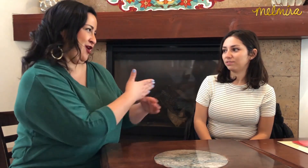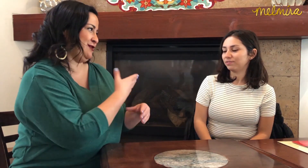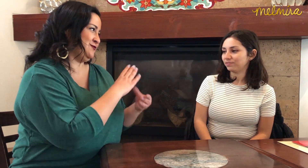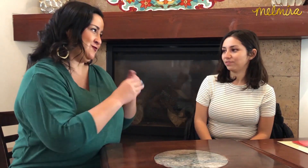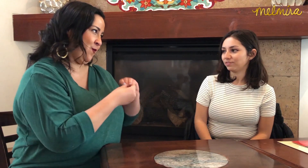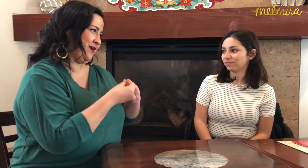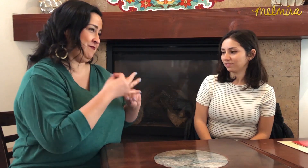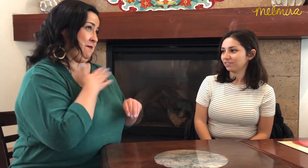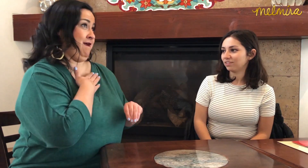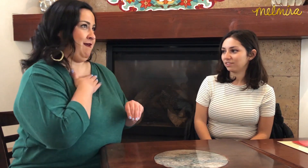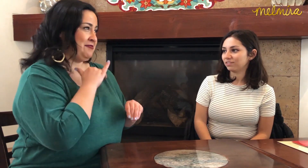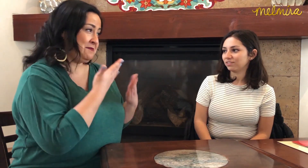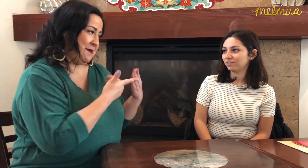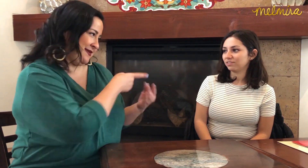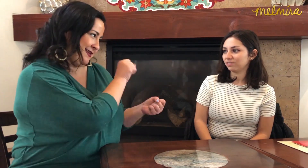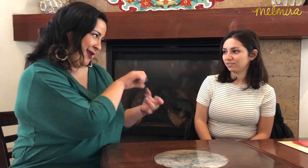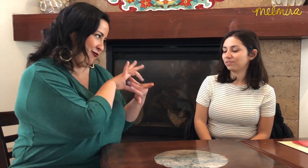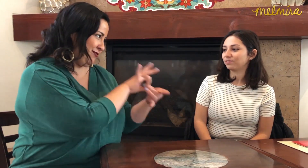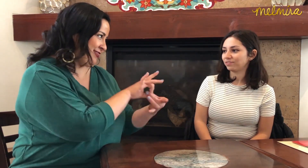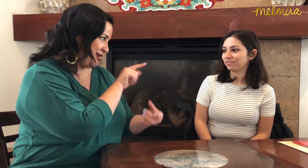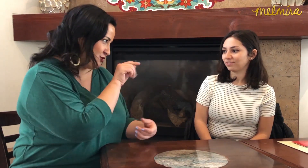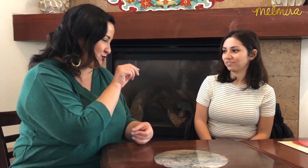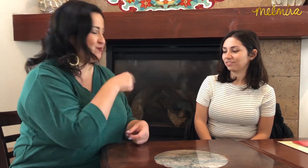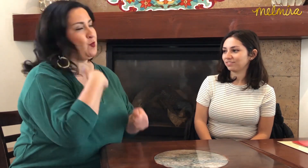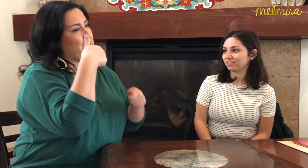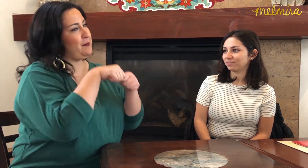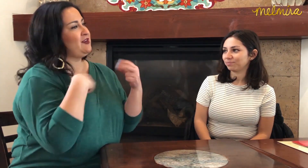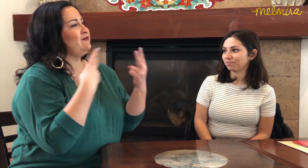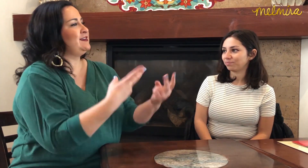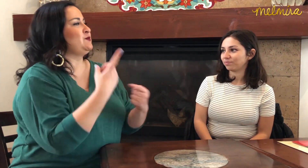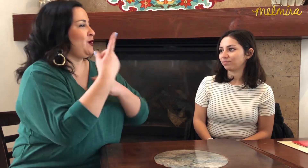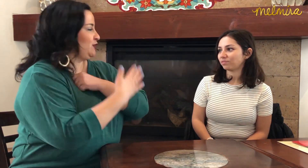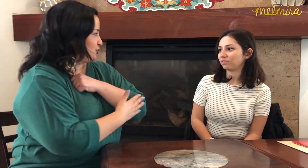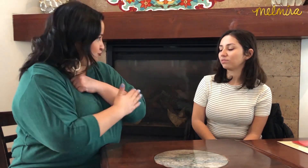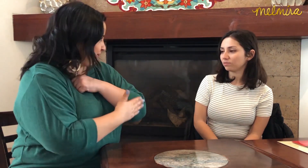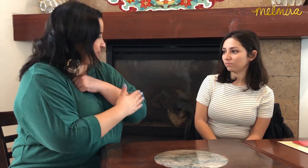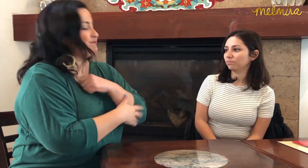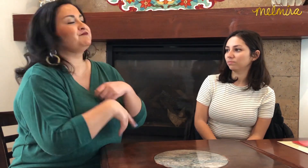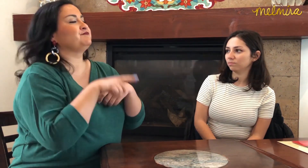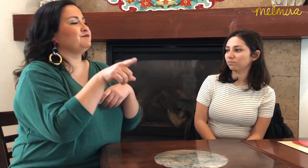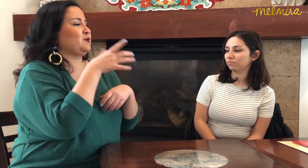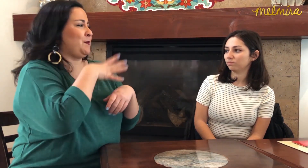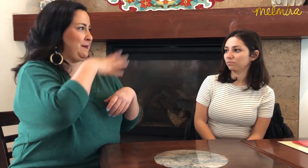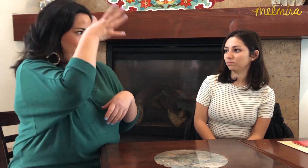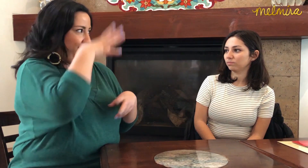I want to share a story of mine that maybe you can relate to. I remember visiting one country.